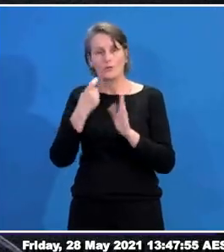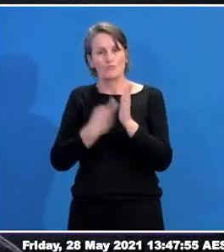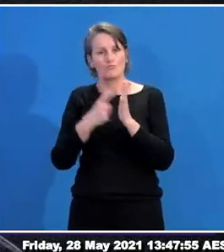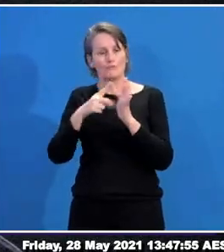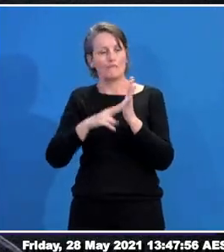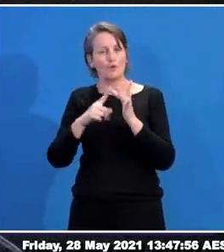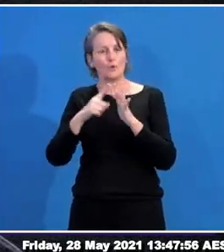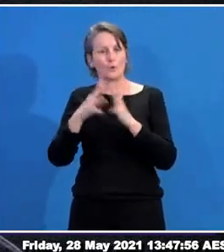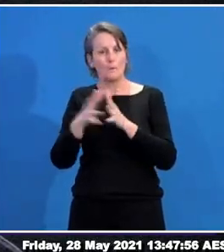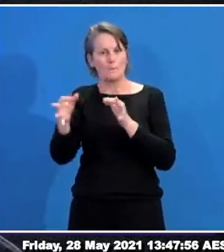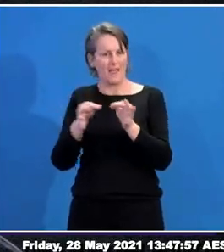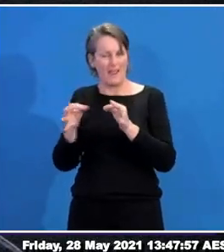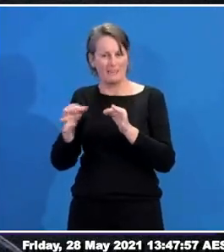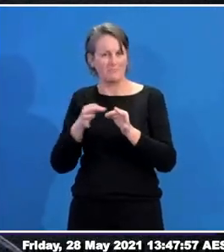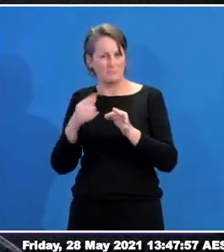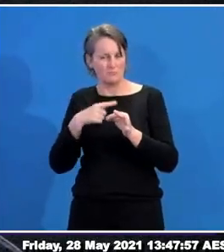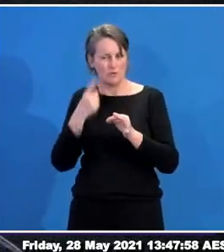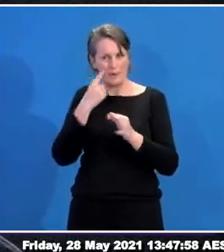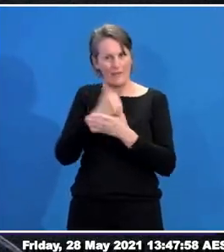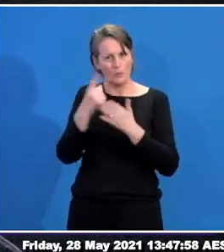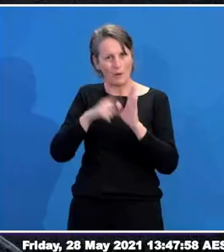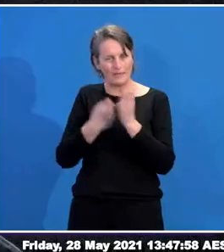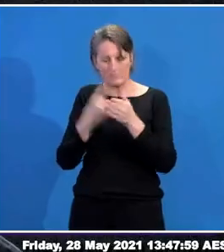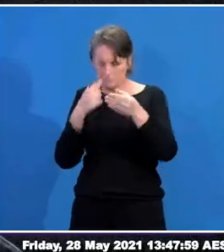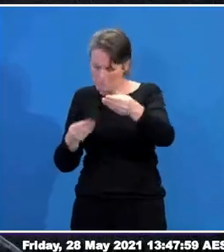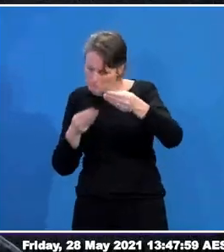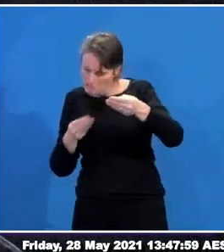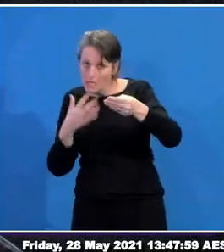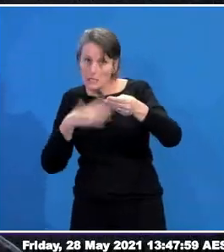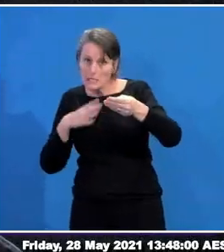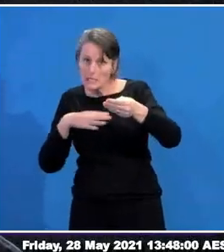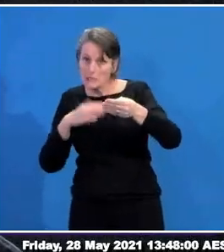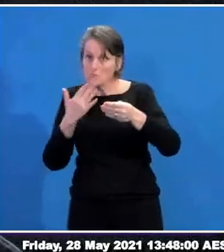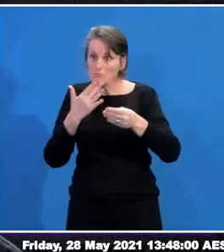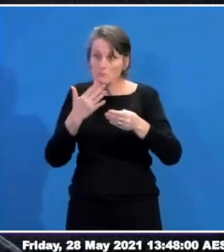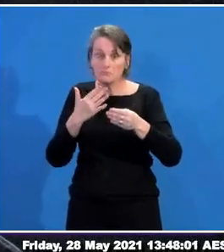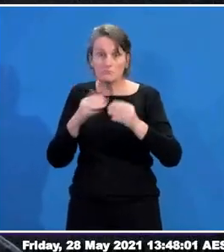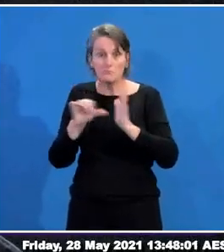We are moving away from that, based on feedback from participants, especially